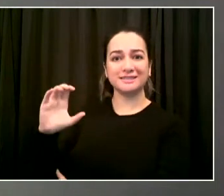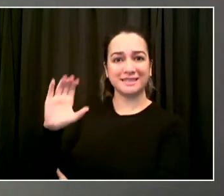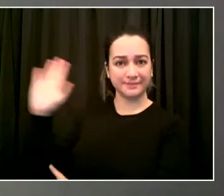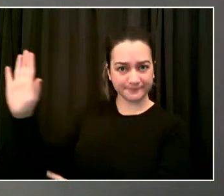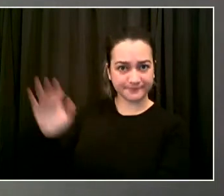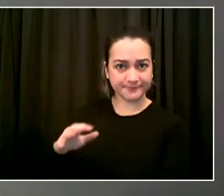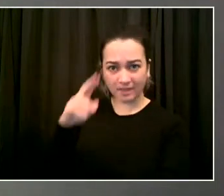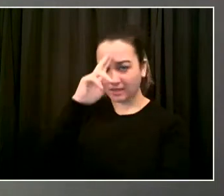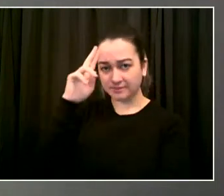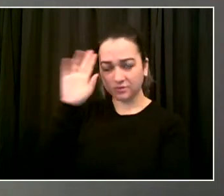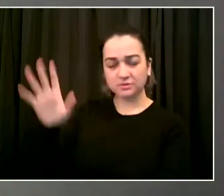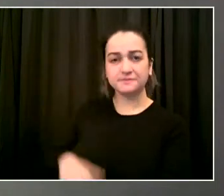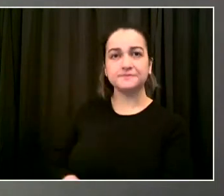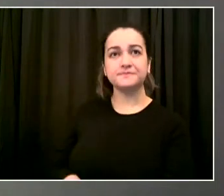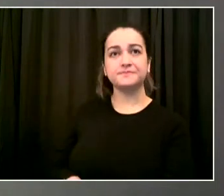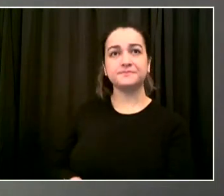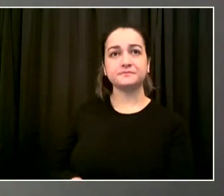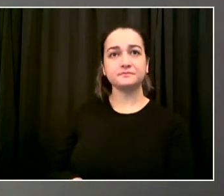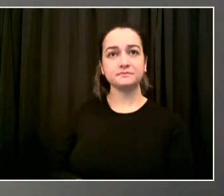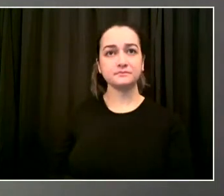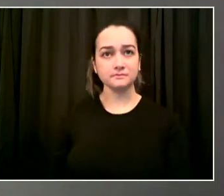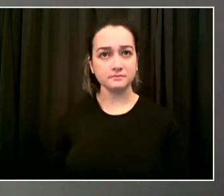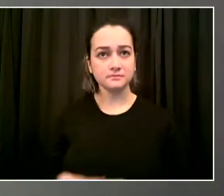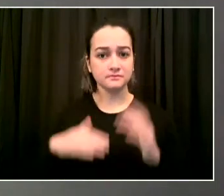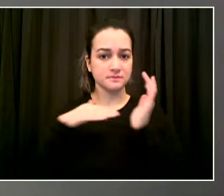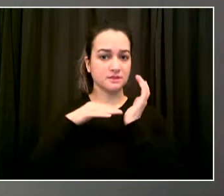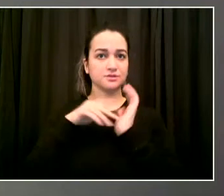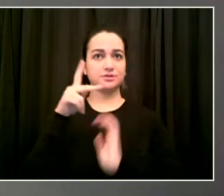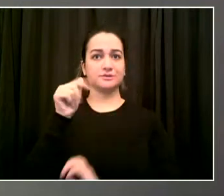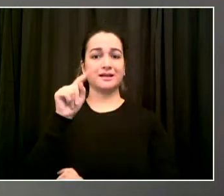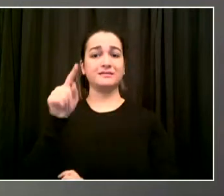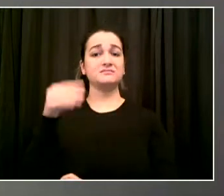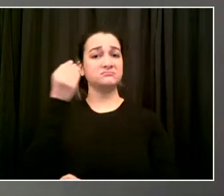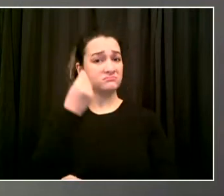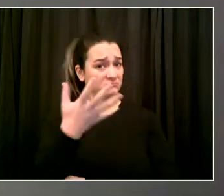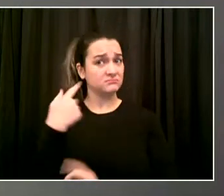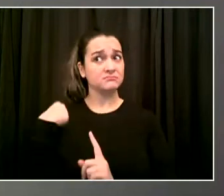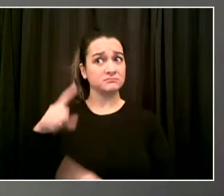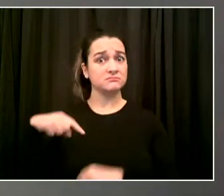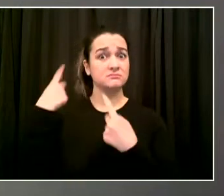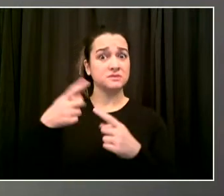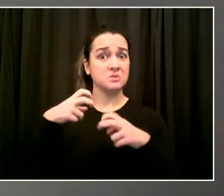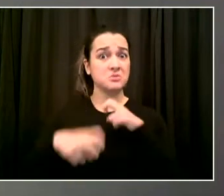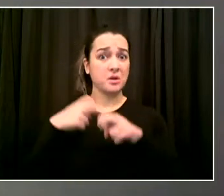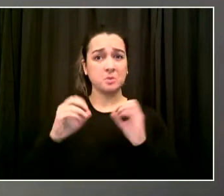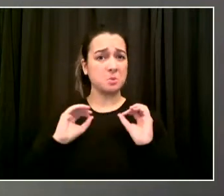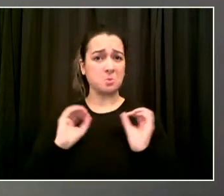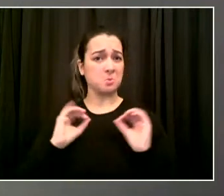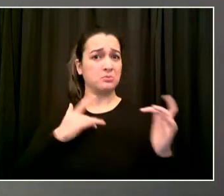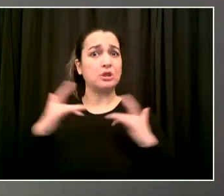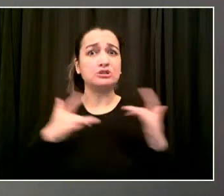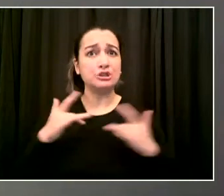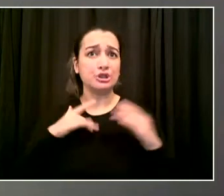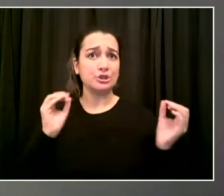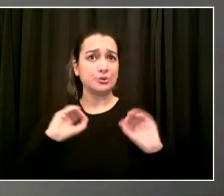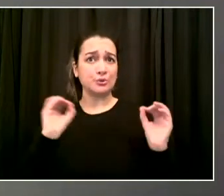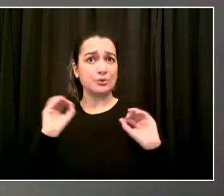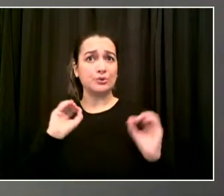SPIRIT WE HAVE NOT HHD AA PROBLEM WITH HAVING TO WASTE D DOSES. WE MAINTAIN AN